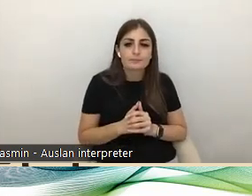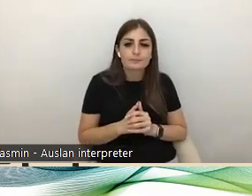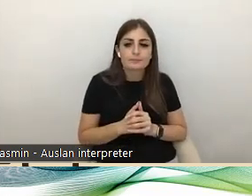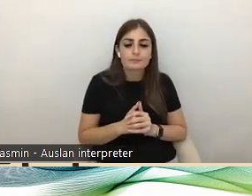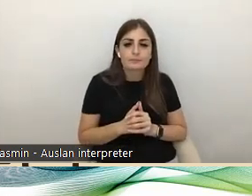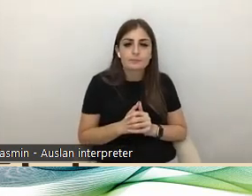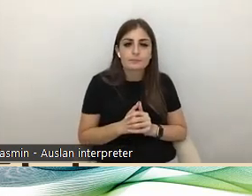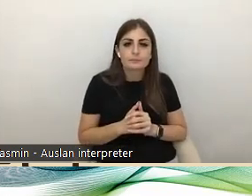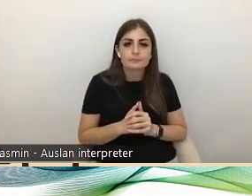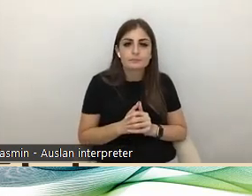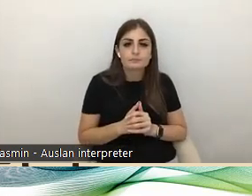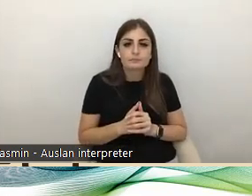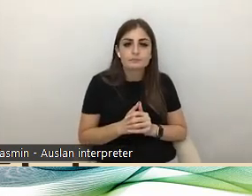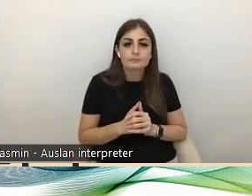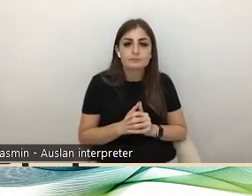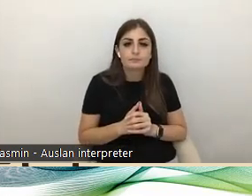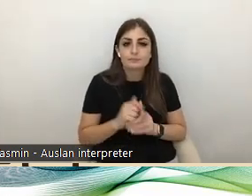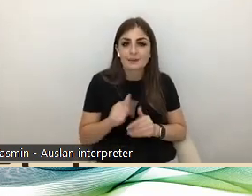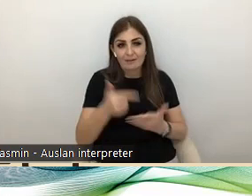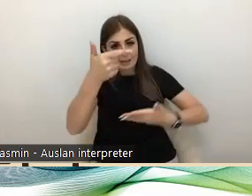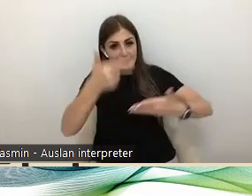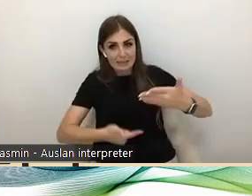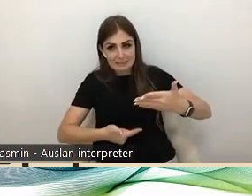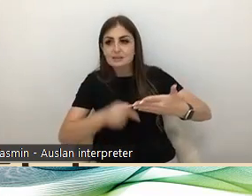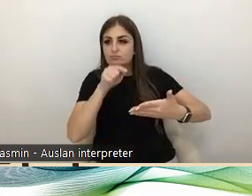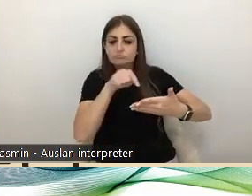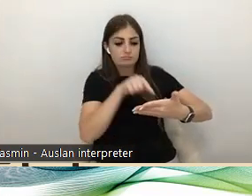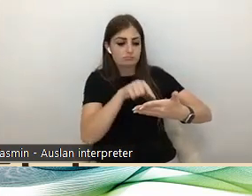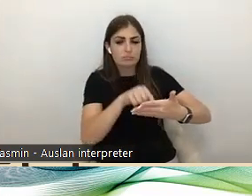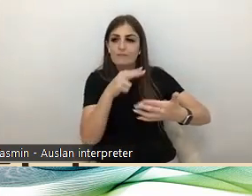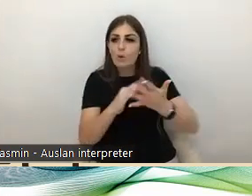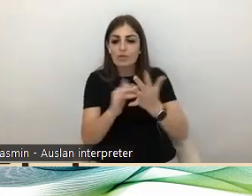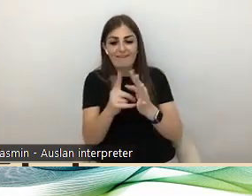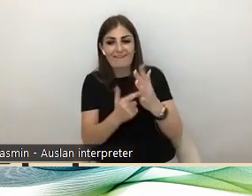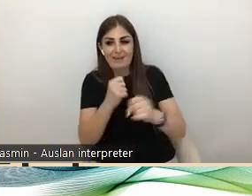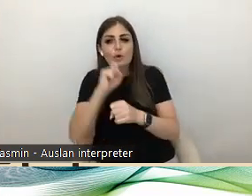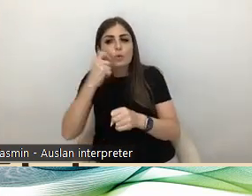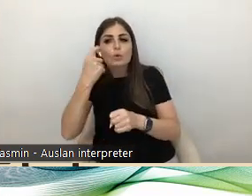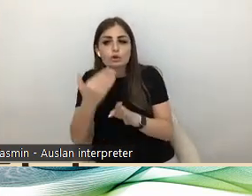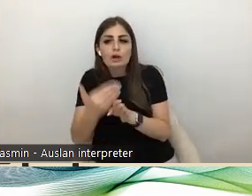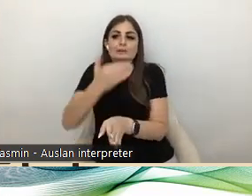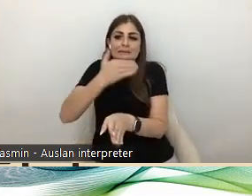And if your matter is listed for a hearing, it will try to occur before the hearing.